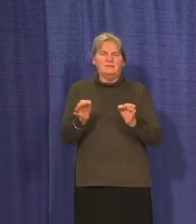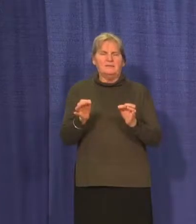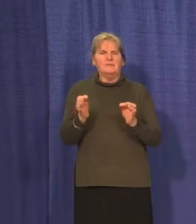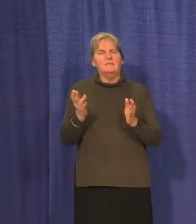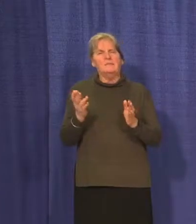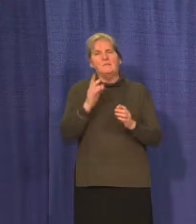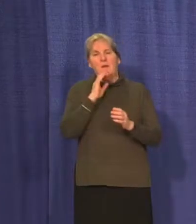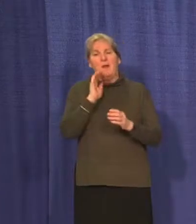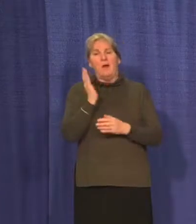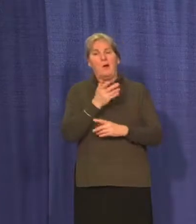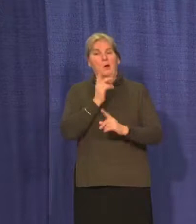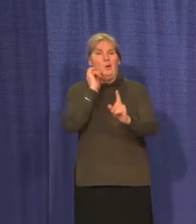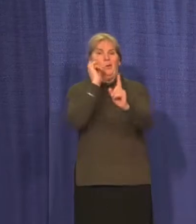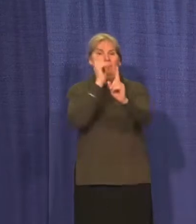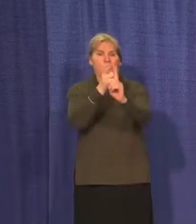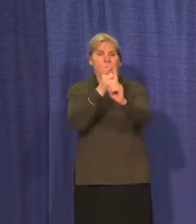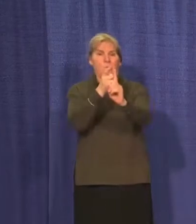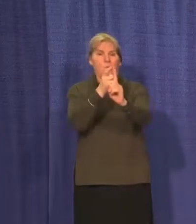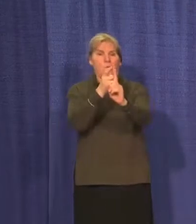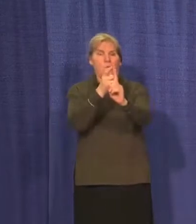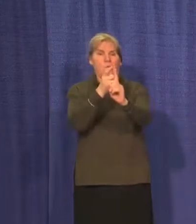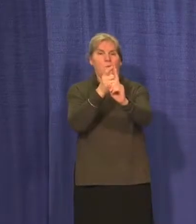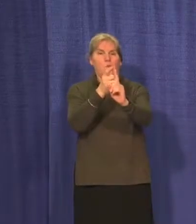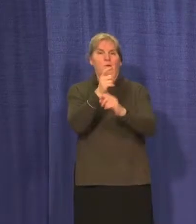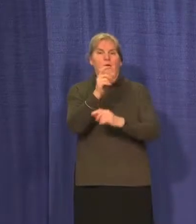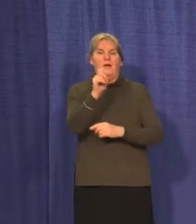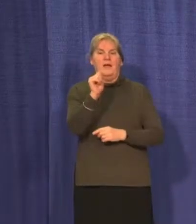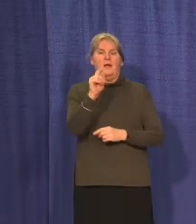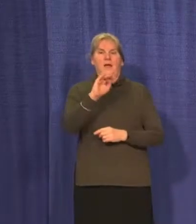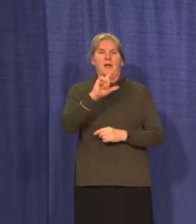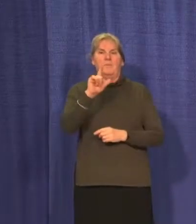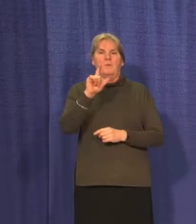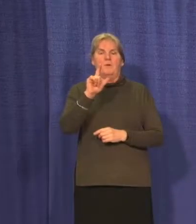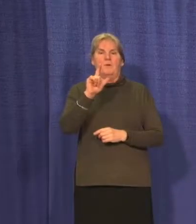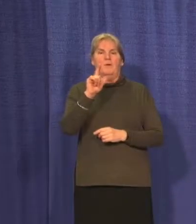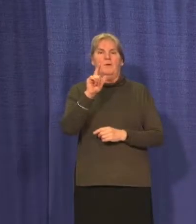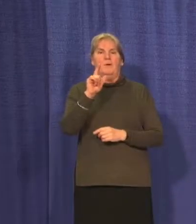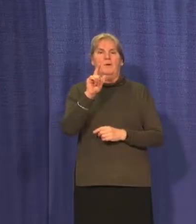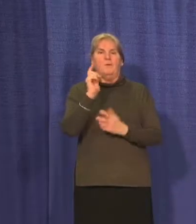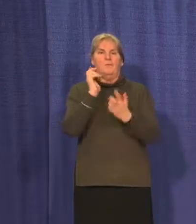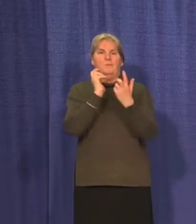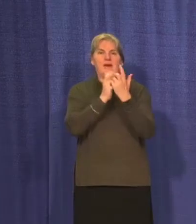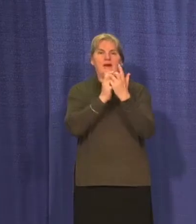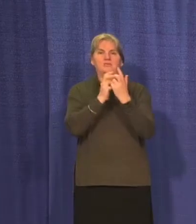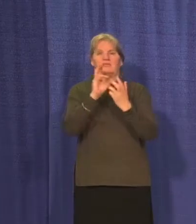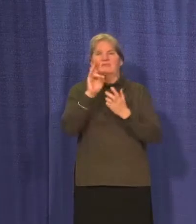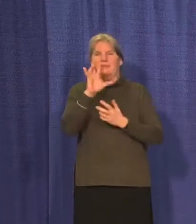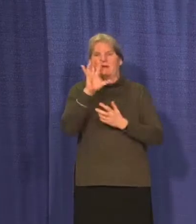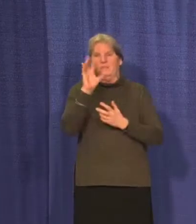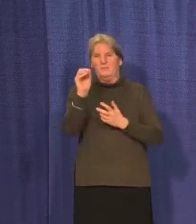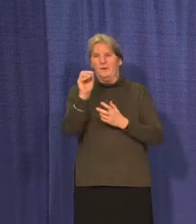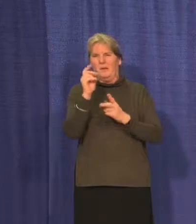our goal, which is April to have reached our target hopefully, I